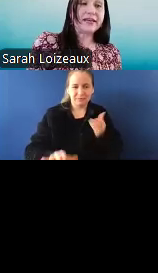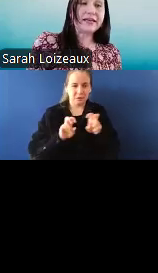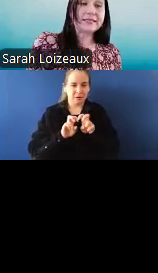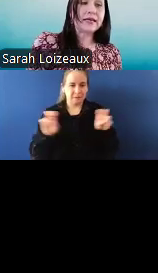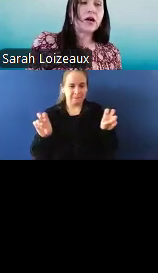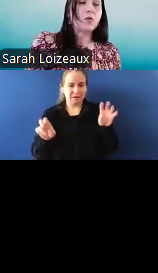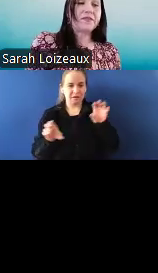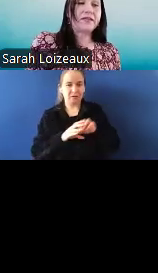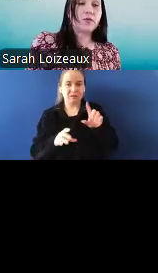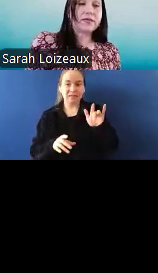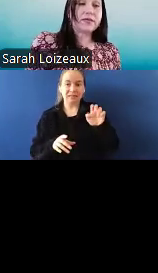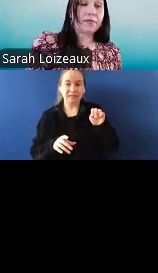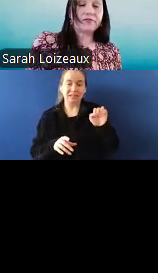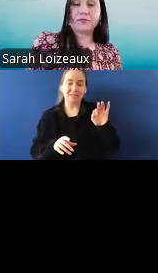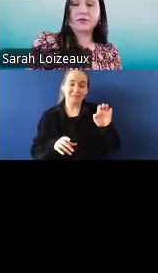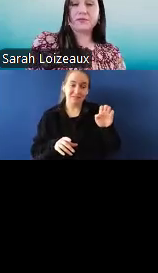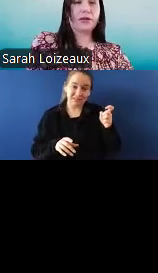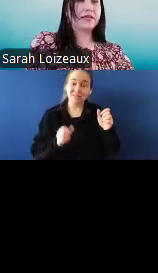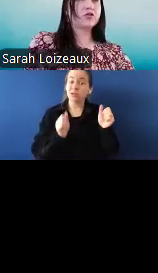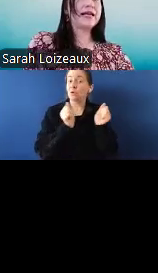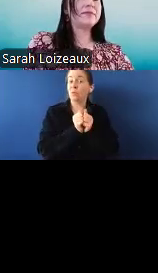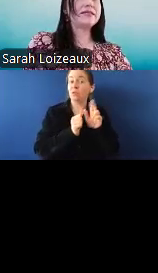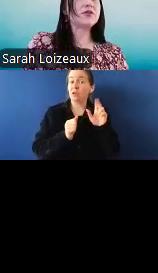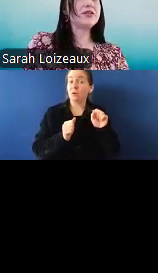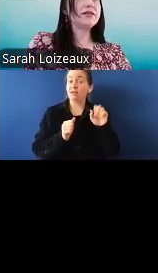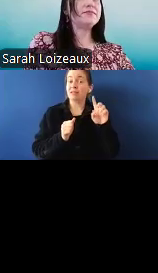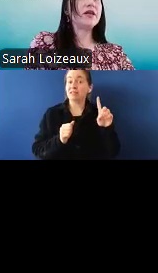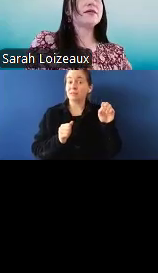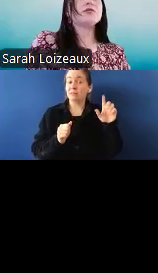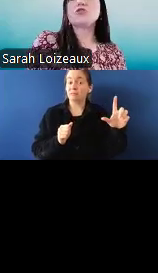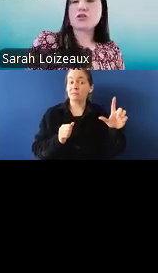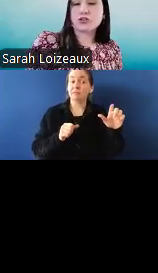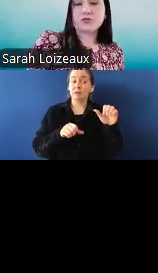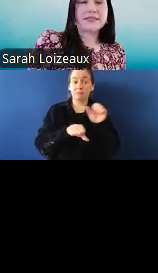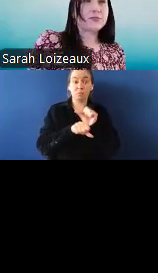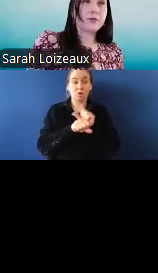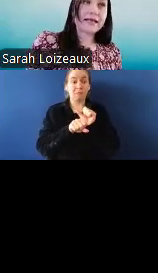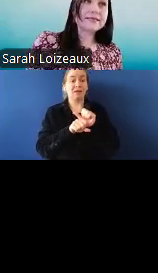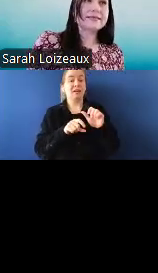Fix with the US Department of Labor's Employment and Training Administration, Dr. Luis Perez,